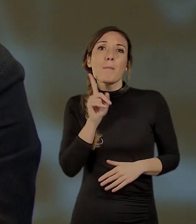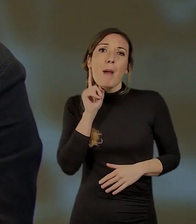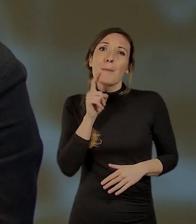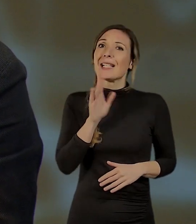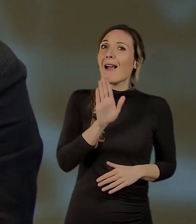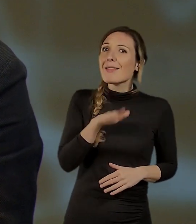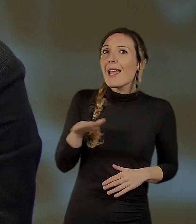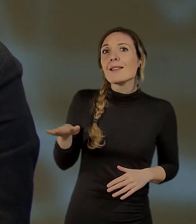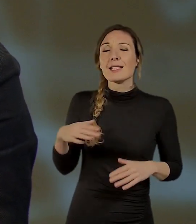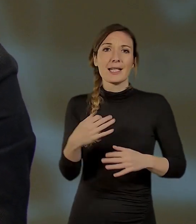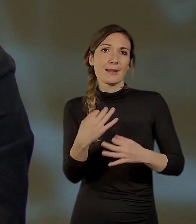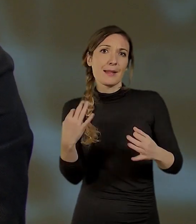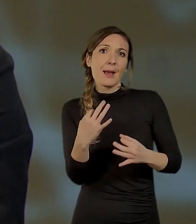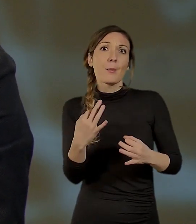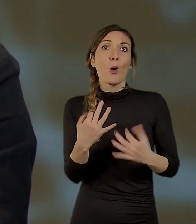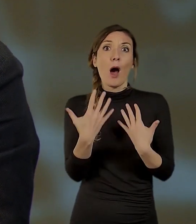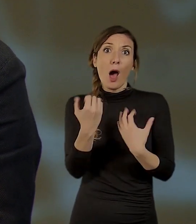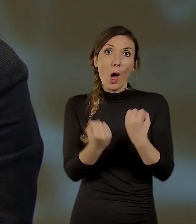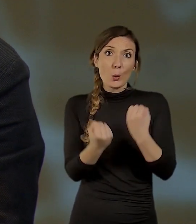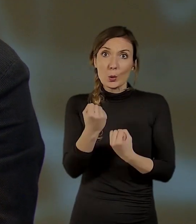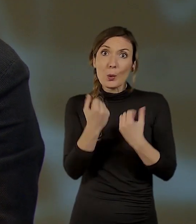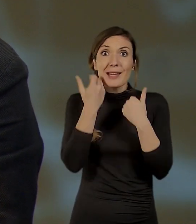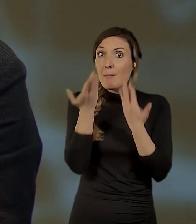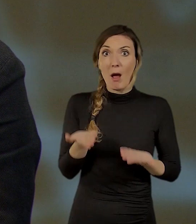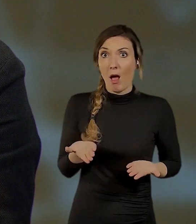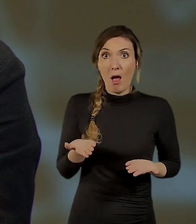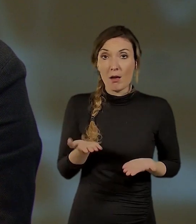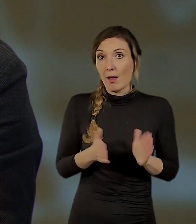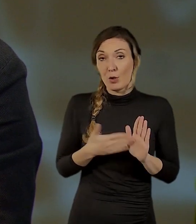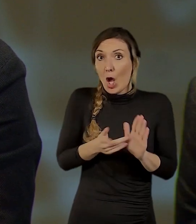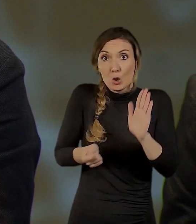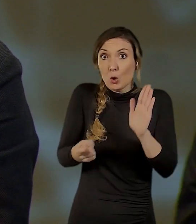because in such a case we certainly have no problem with that. But if it were to be across the board